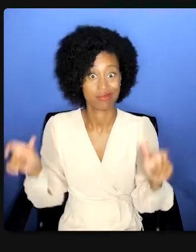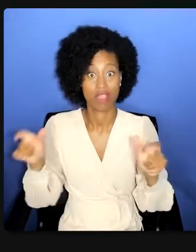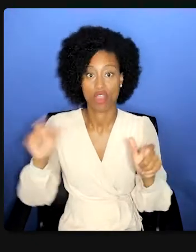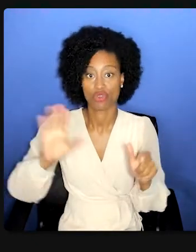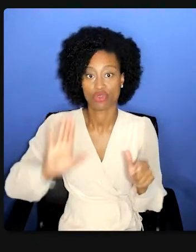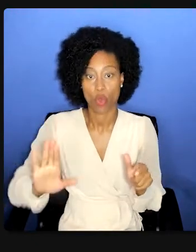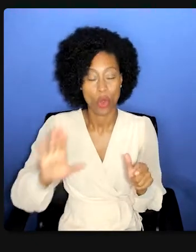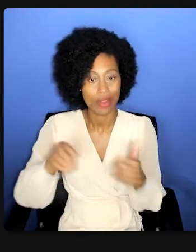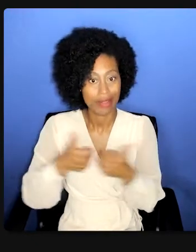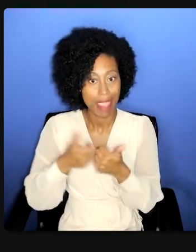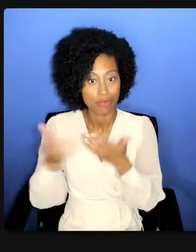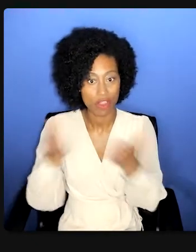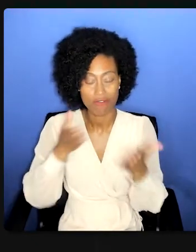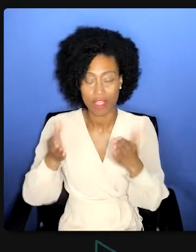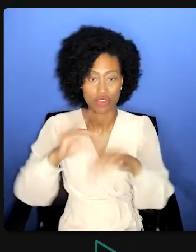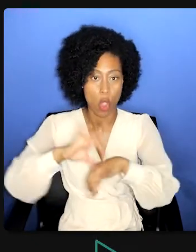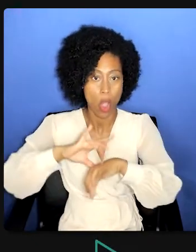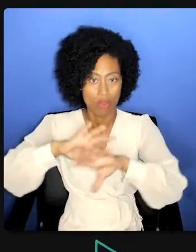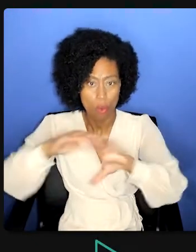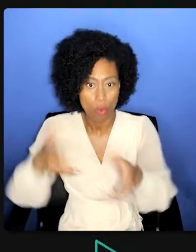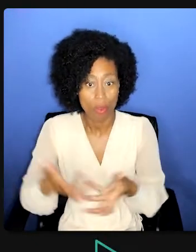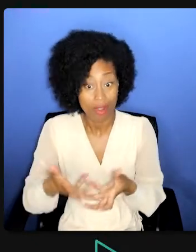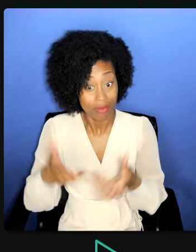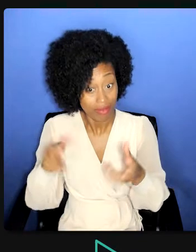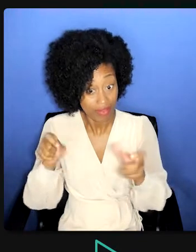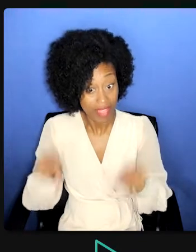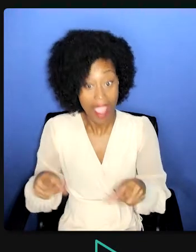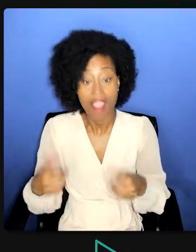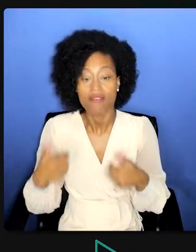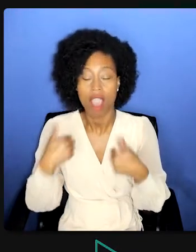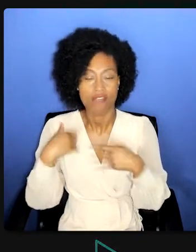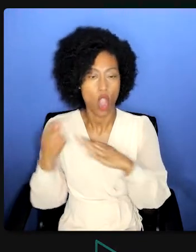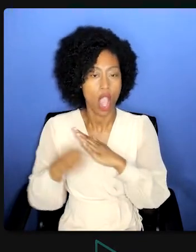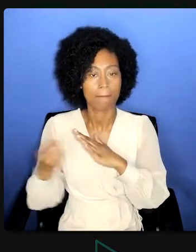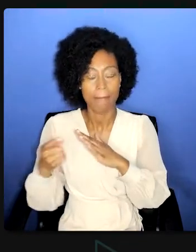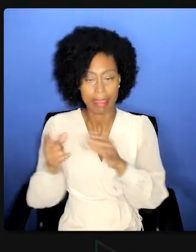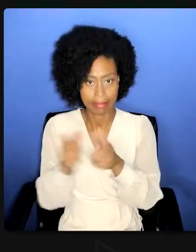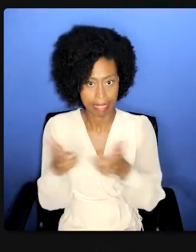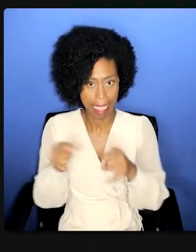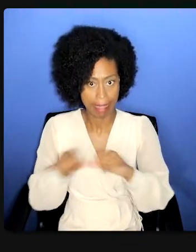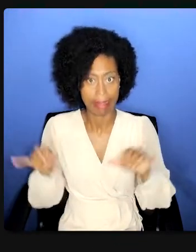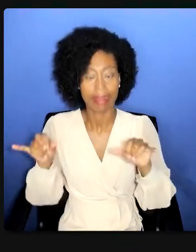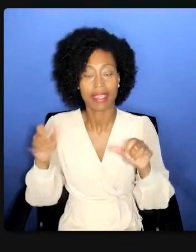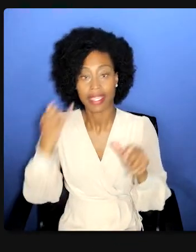So, it has autoscaling enabled by default for all regions, where you specify you're standing by,